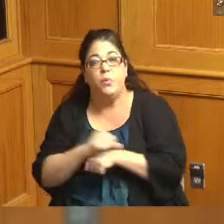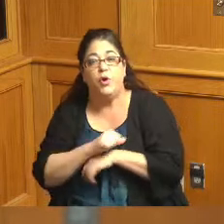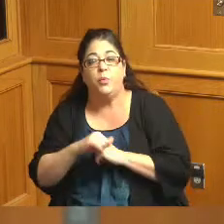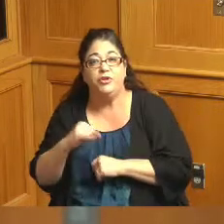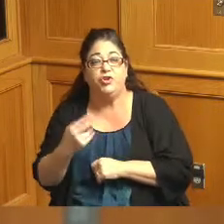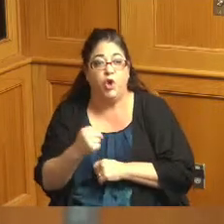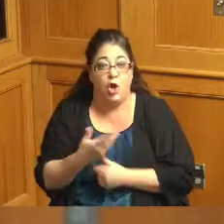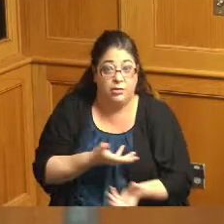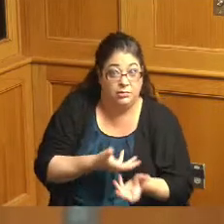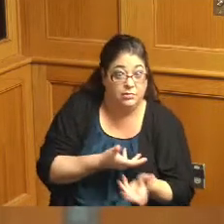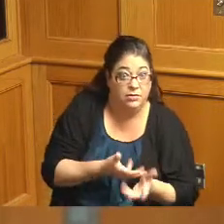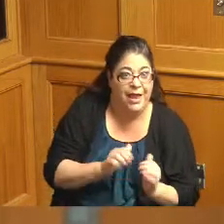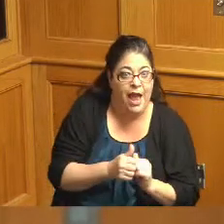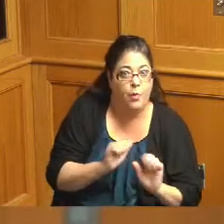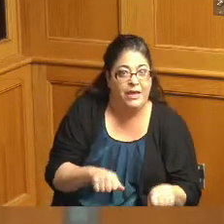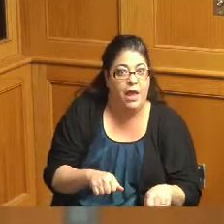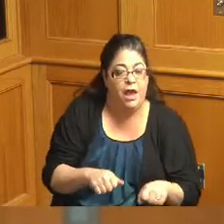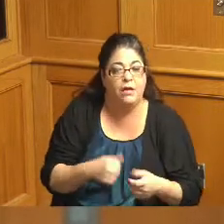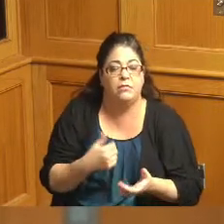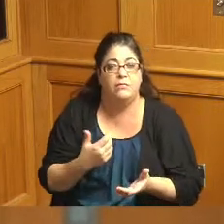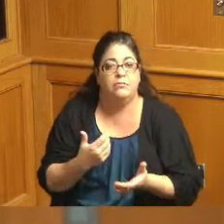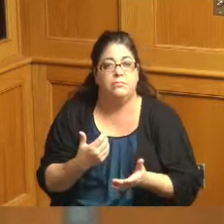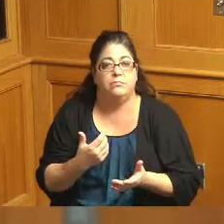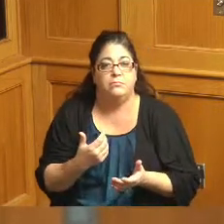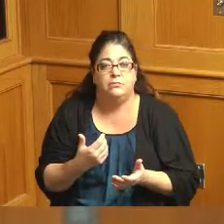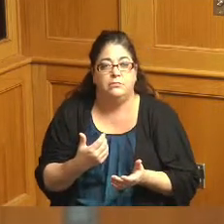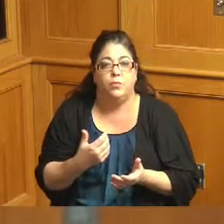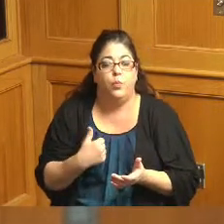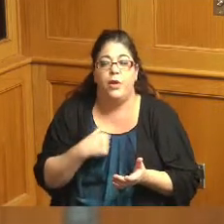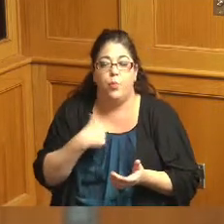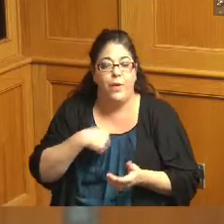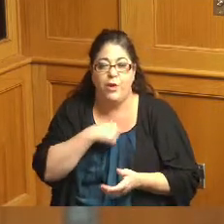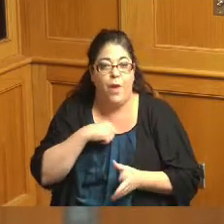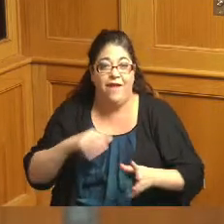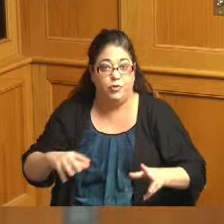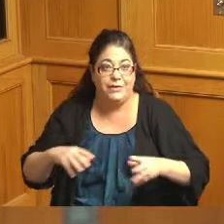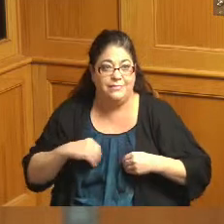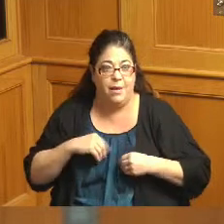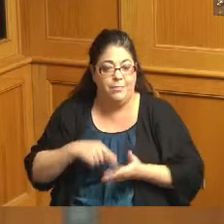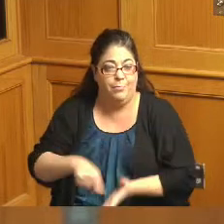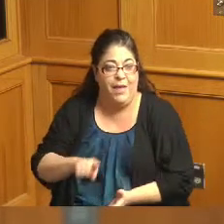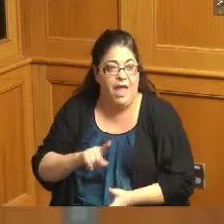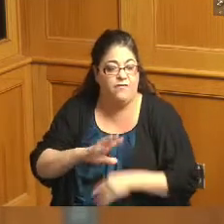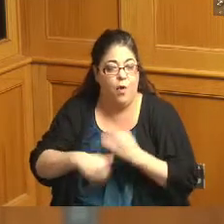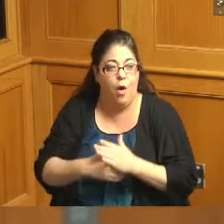and and seeing how we can so that we don't have to absorb that entire cost into our budget and